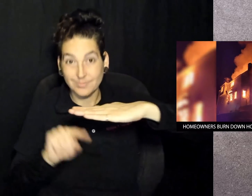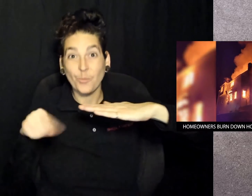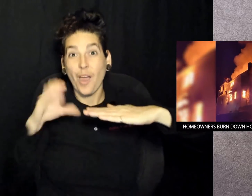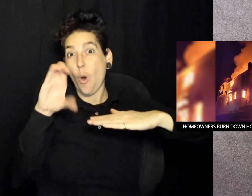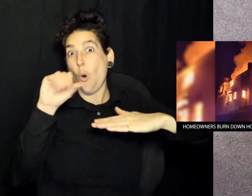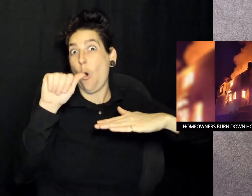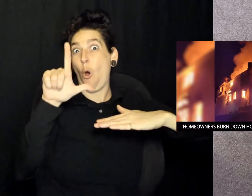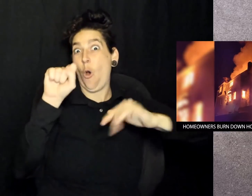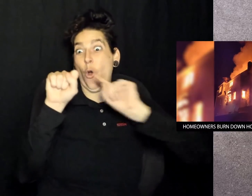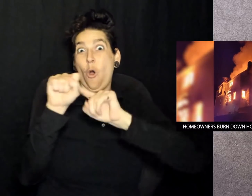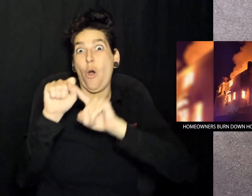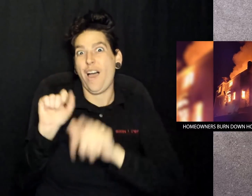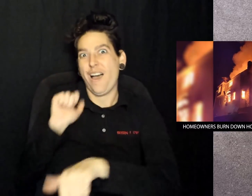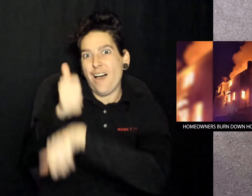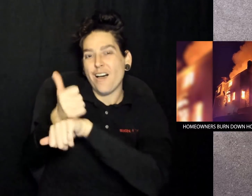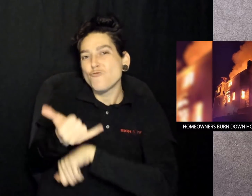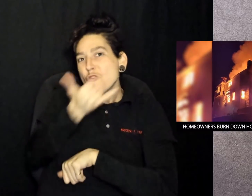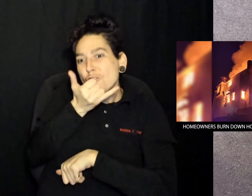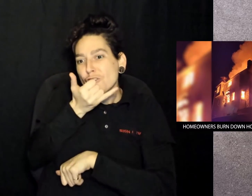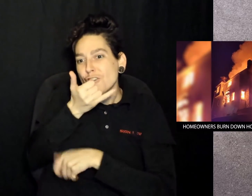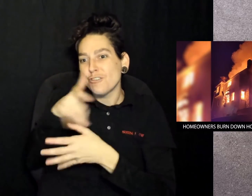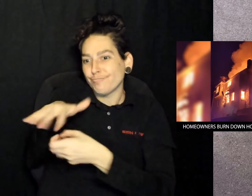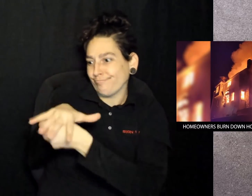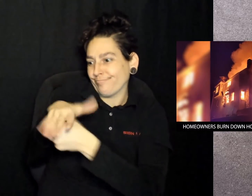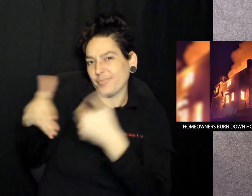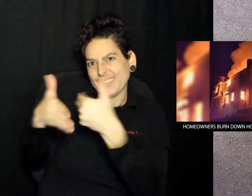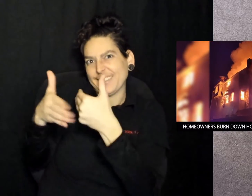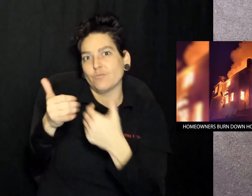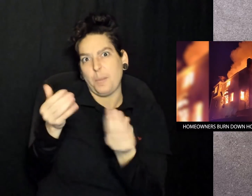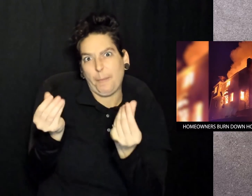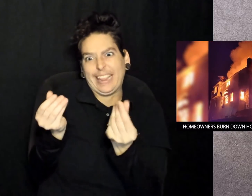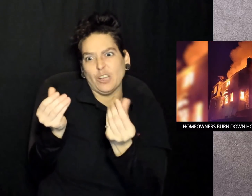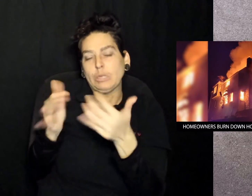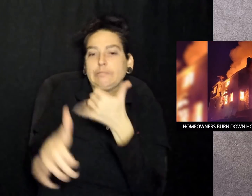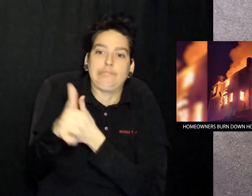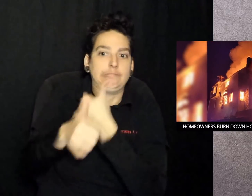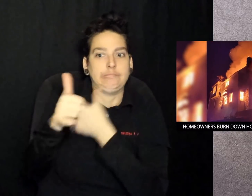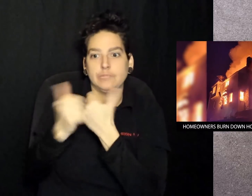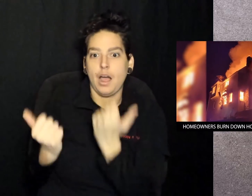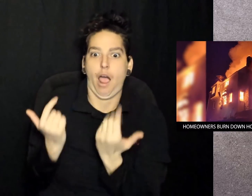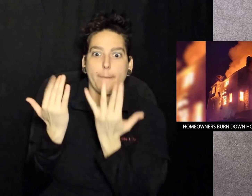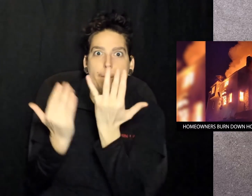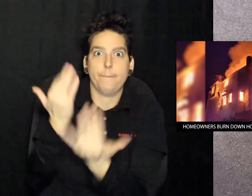when coals were placed too close to combustible materials